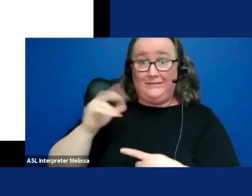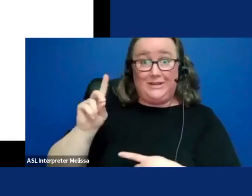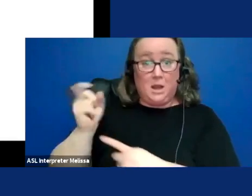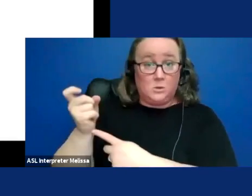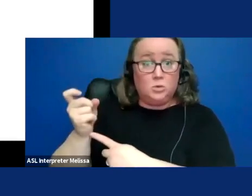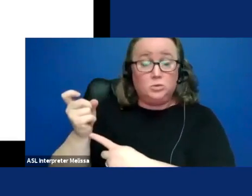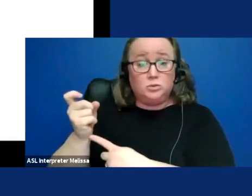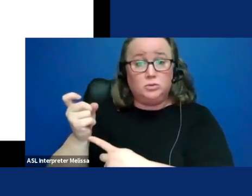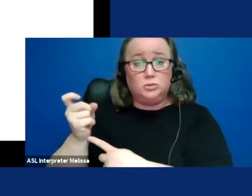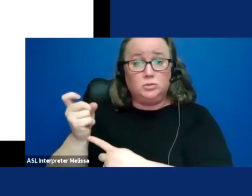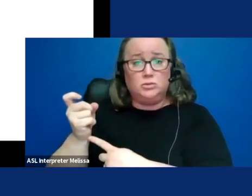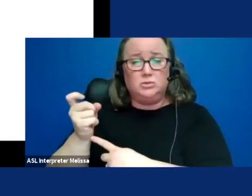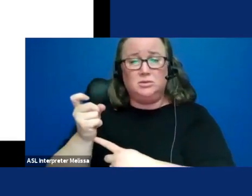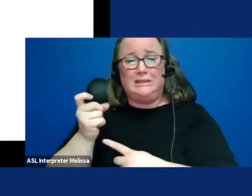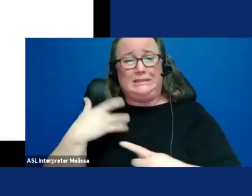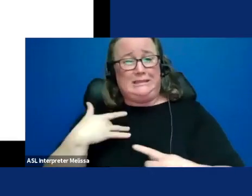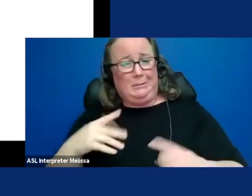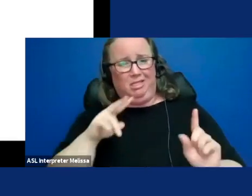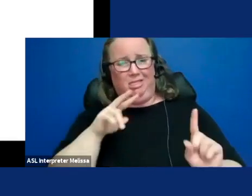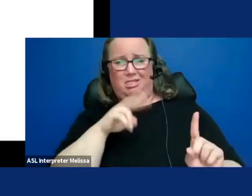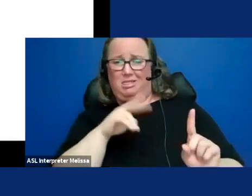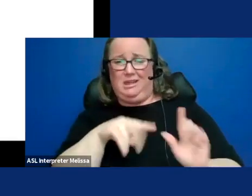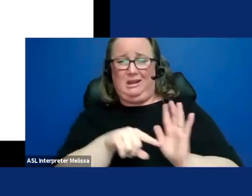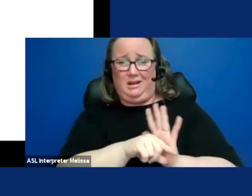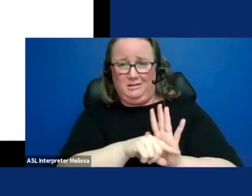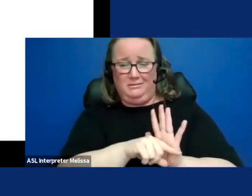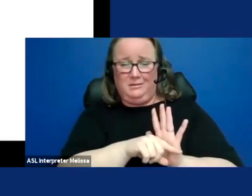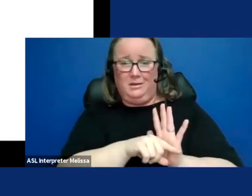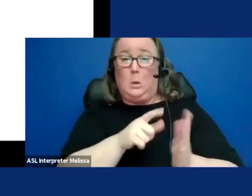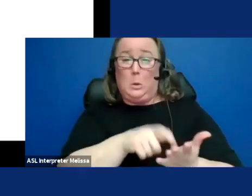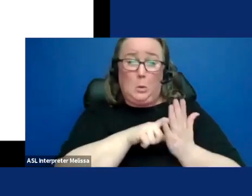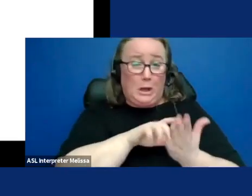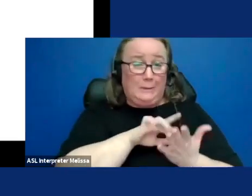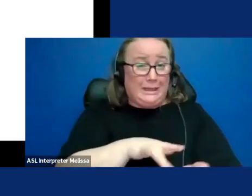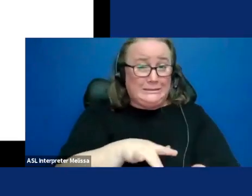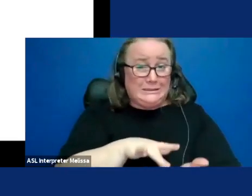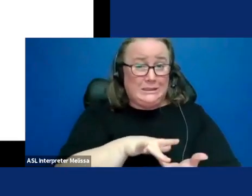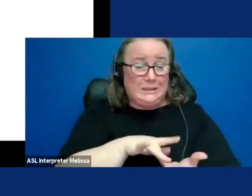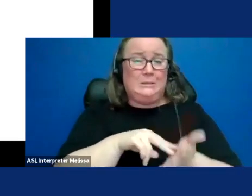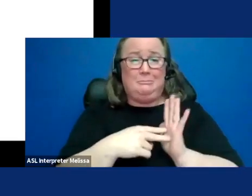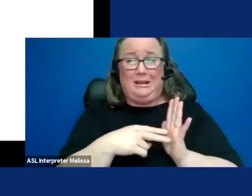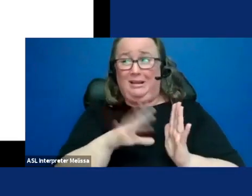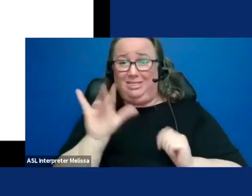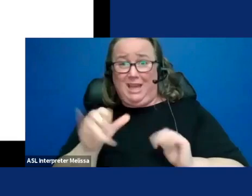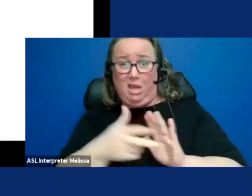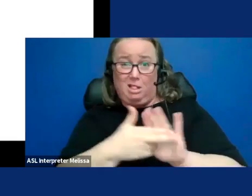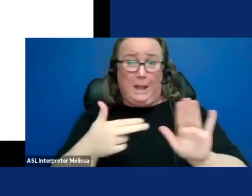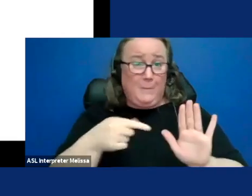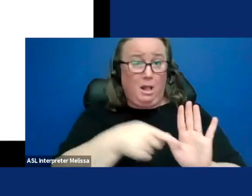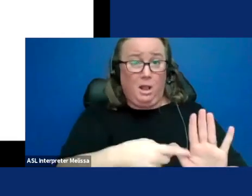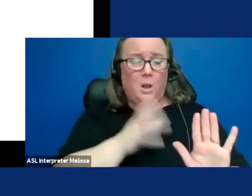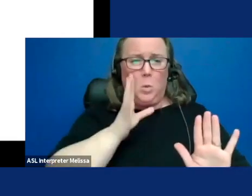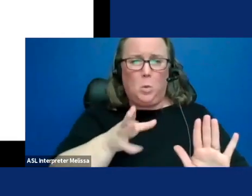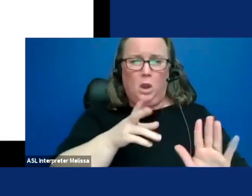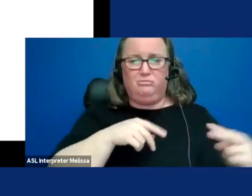stigmatized and requires medication, that putting that label out there is going to result in the courts and CPS